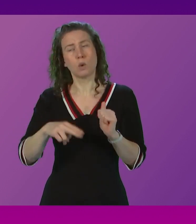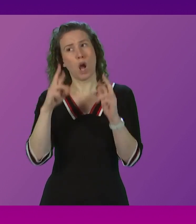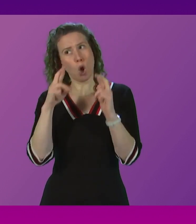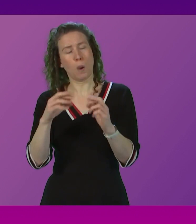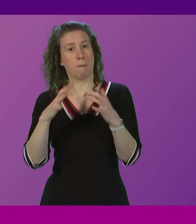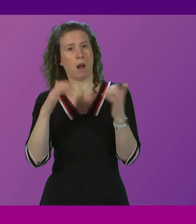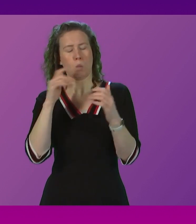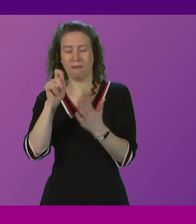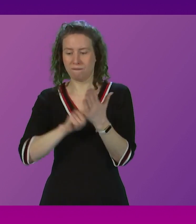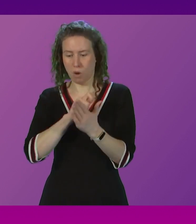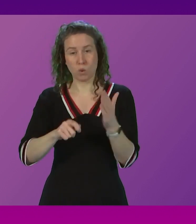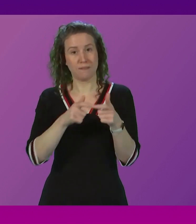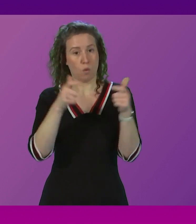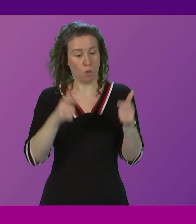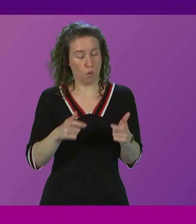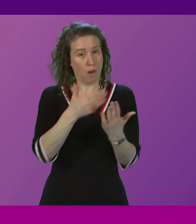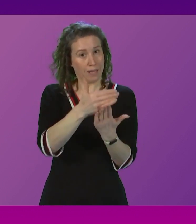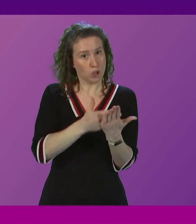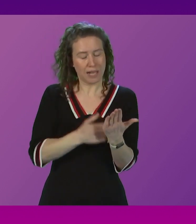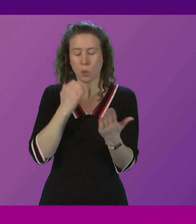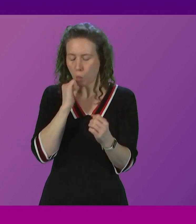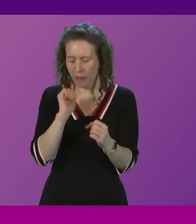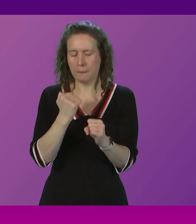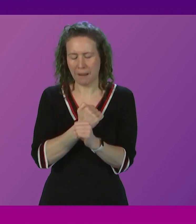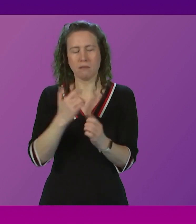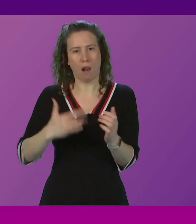will, I hope, vote for a piece of legislation that will make the lives of trans people in this